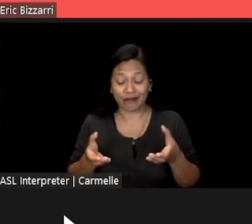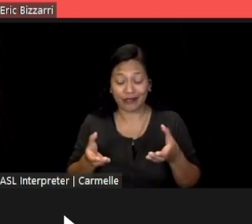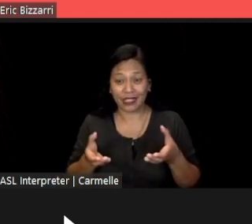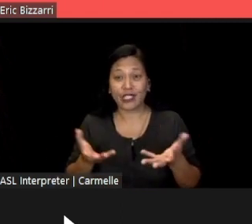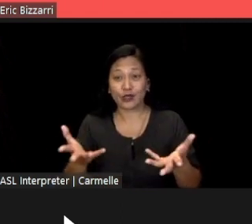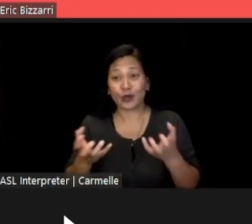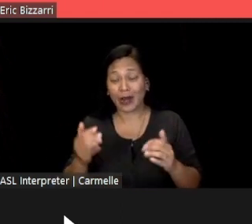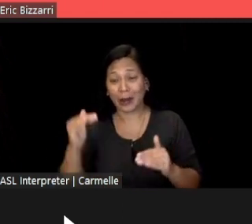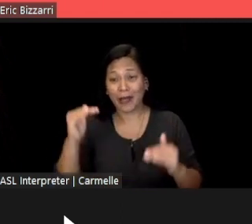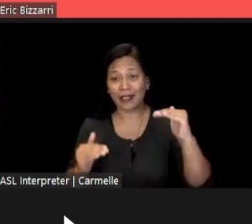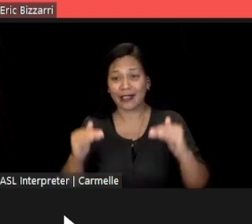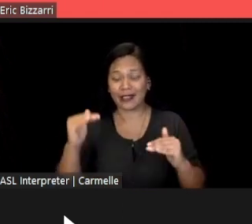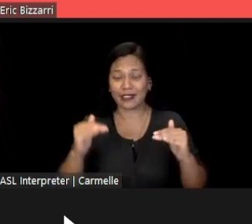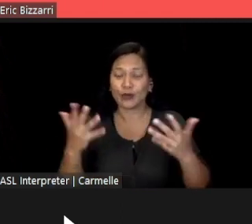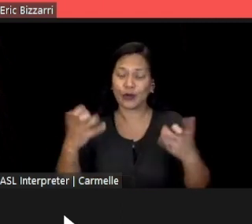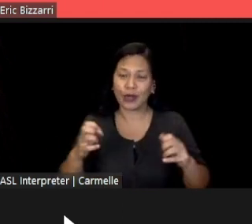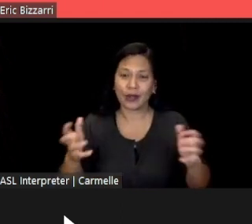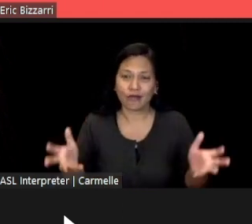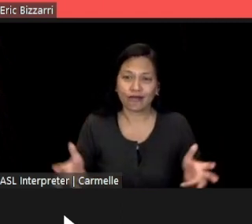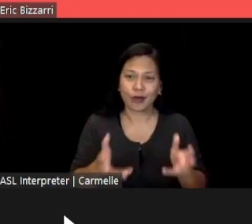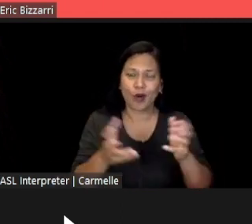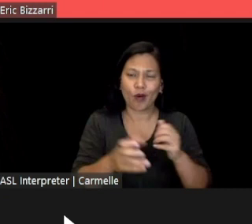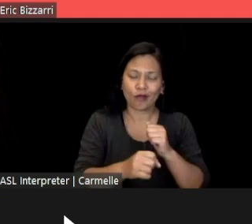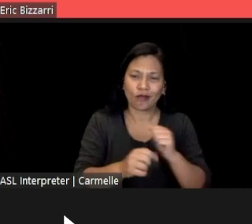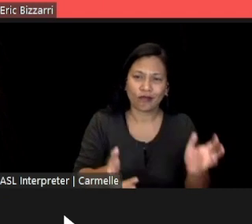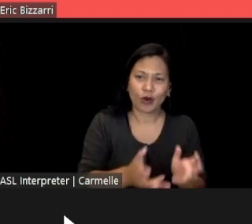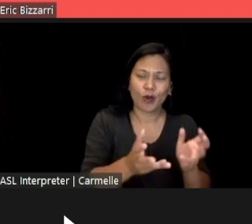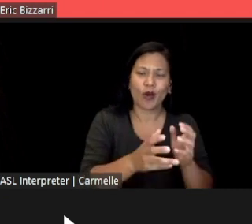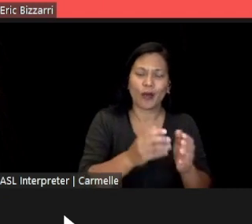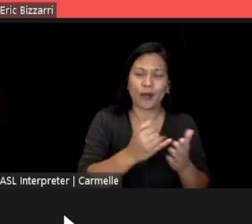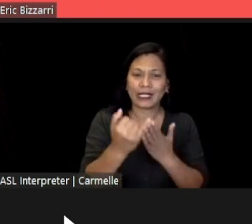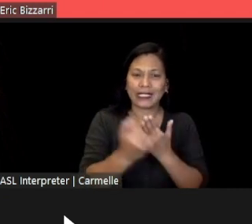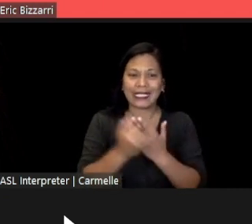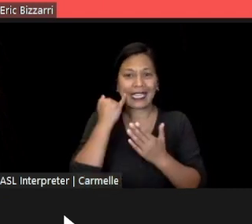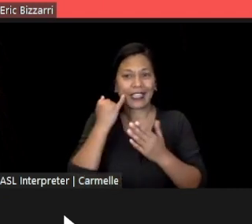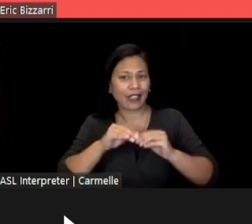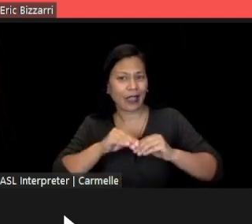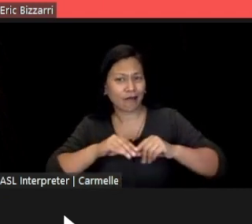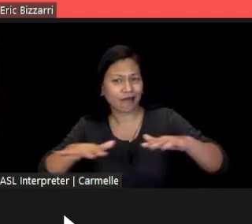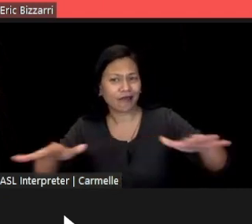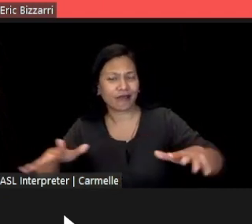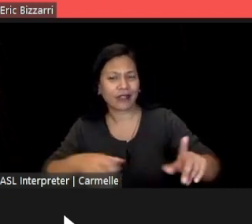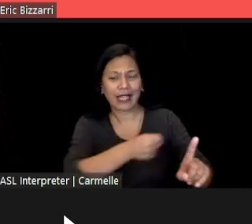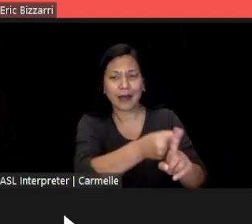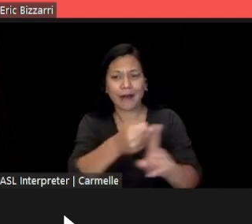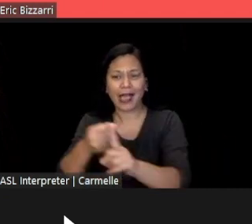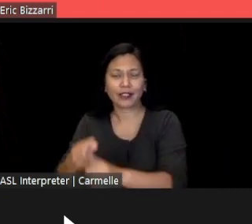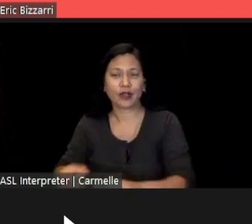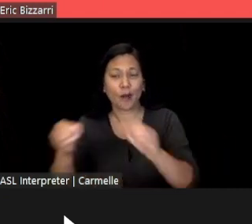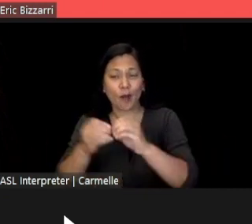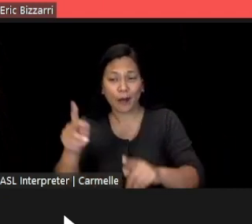We want to promote projects that resonate, you know, on a mass basis that are commercially viable and